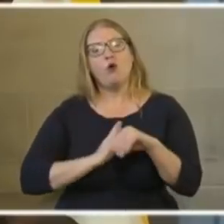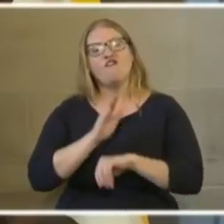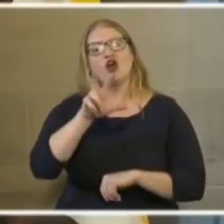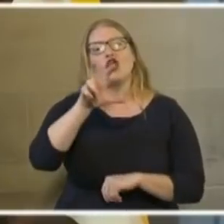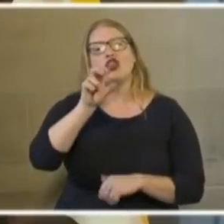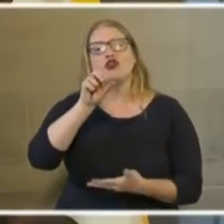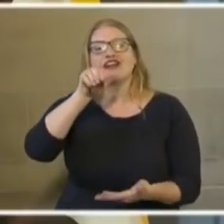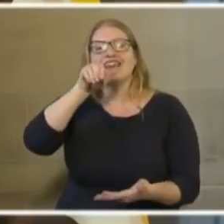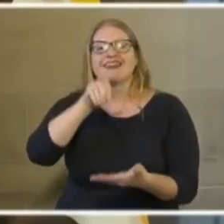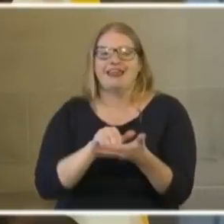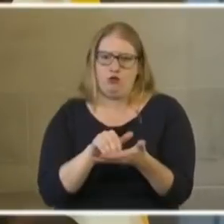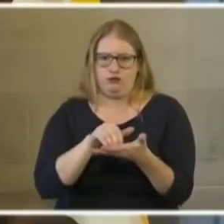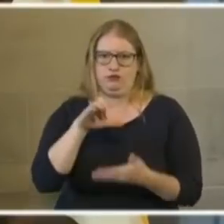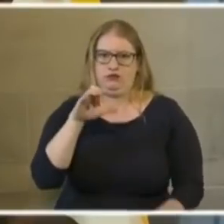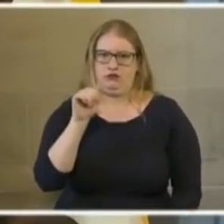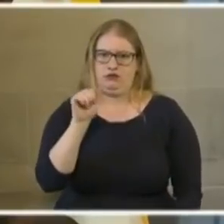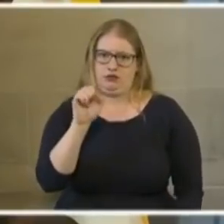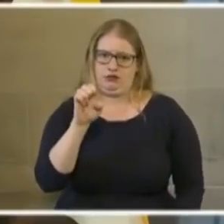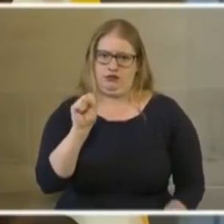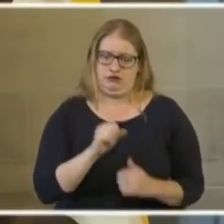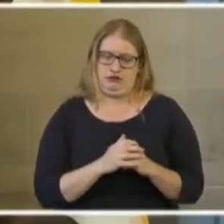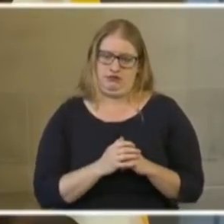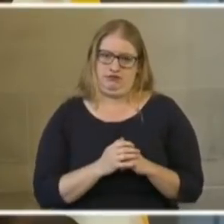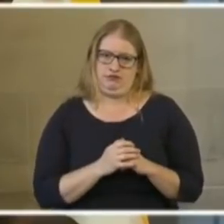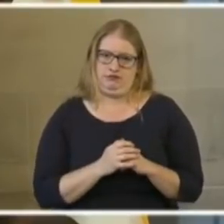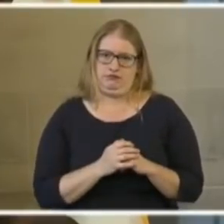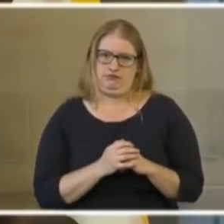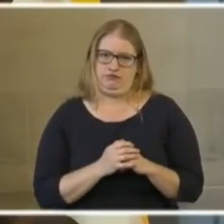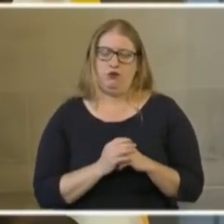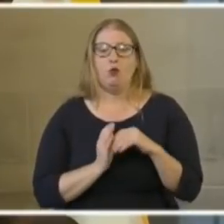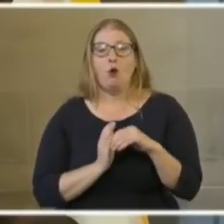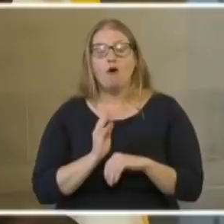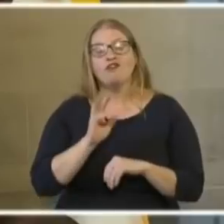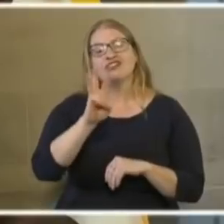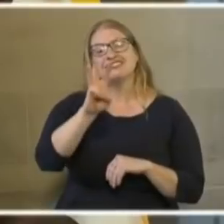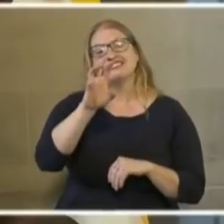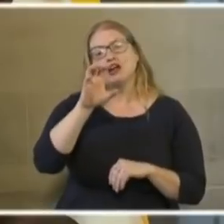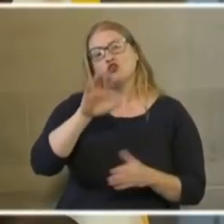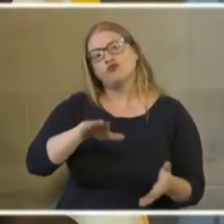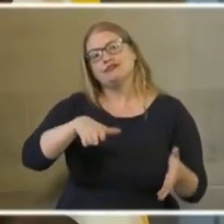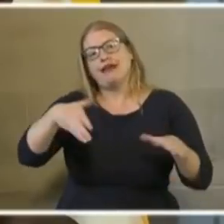DISEASE. IN THE BAY AREA REGION, THERE